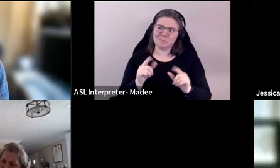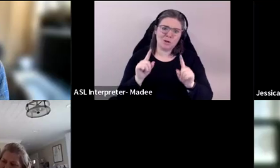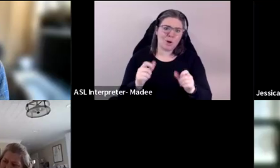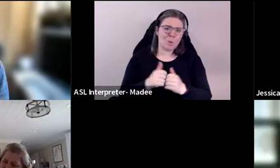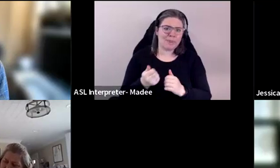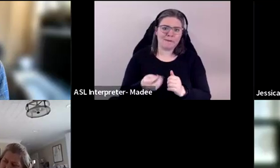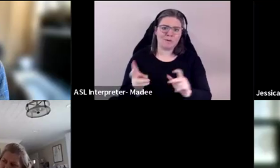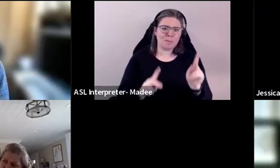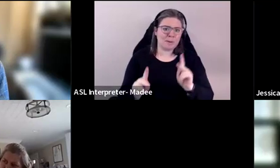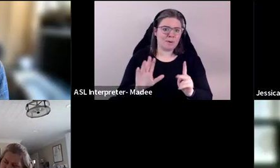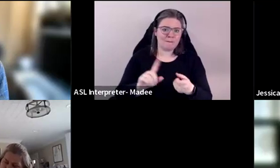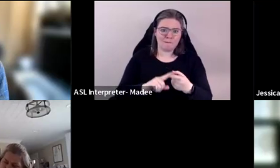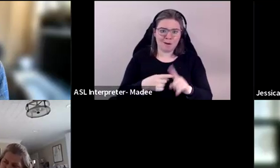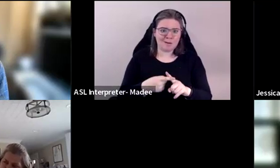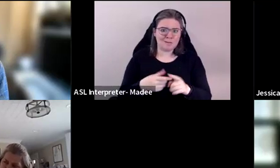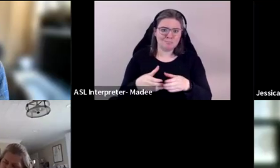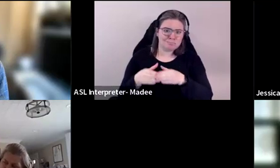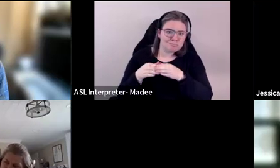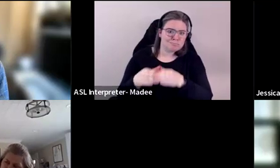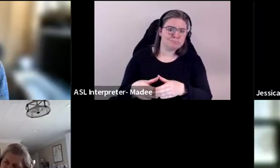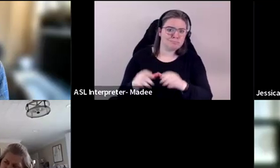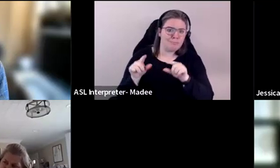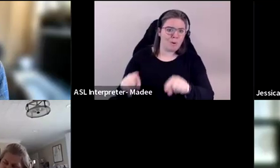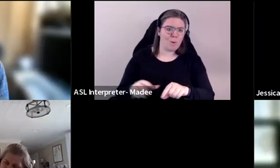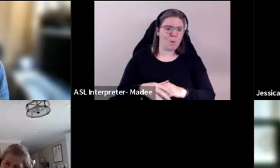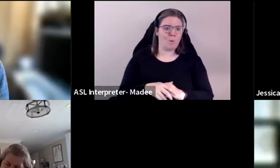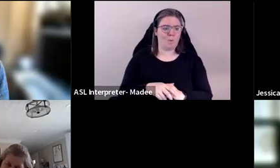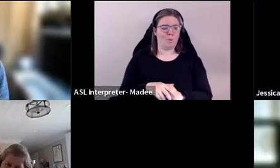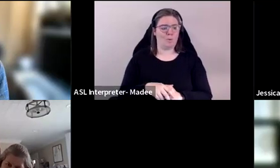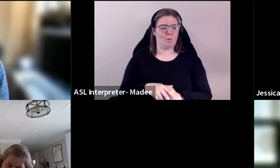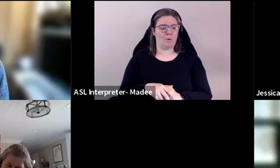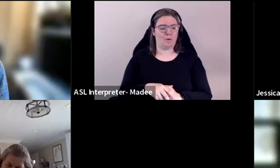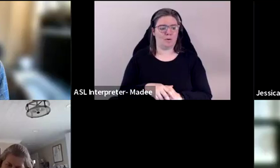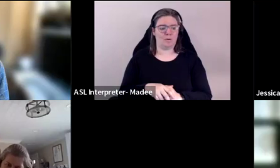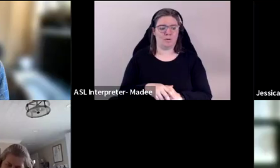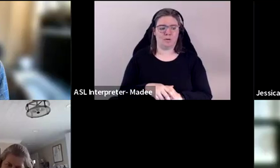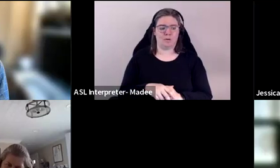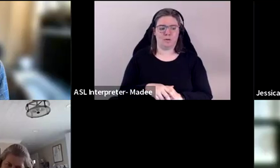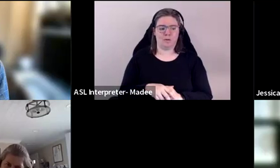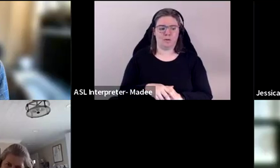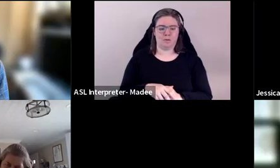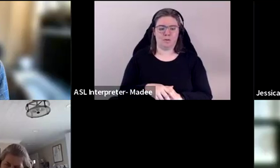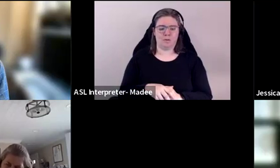Theresa Martinosky: If you see that one of these people that could have an effect on this is having a